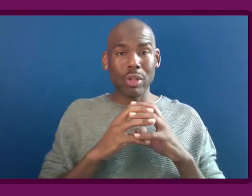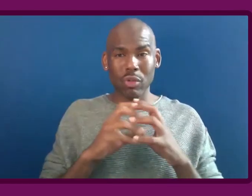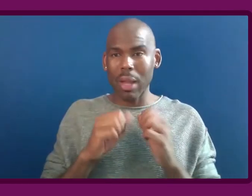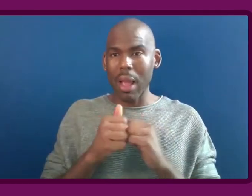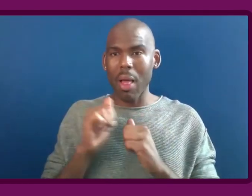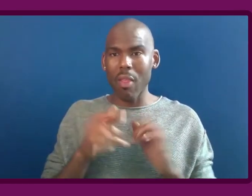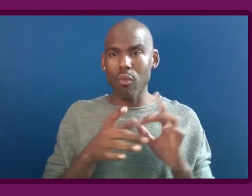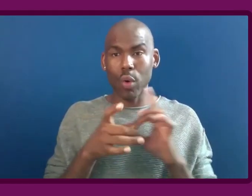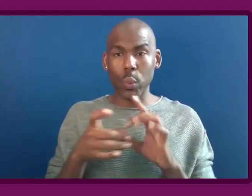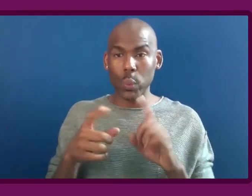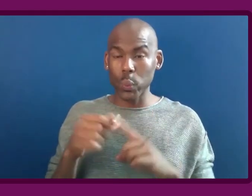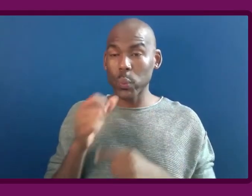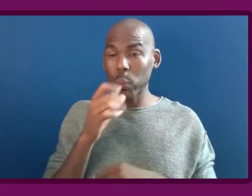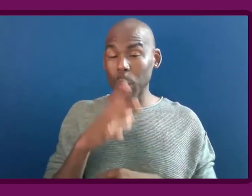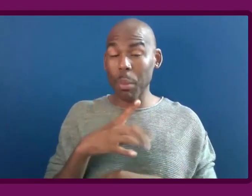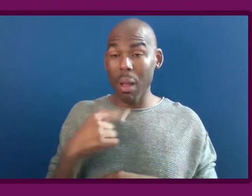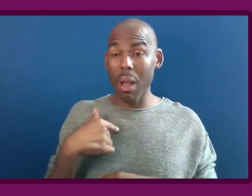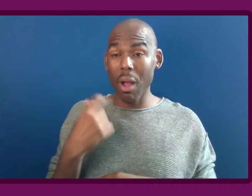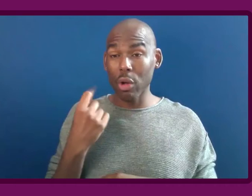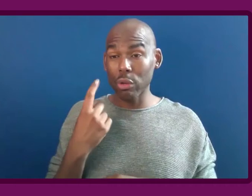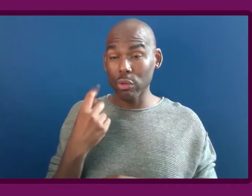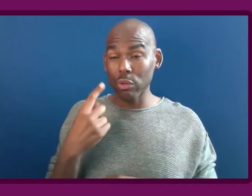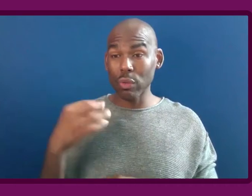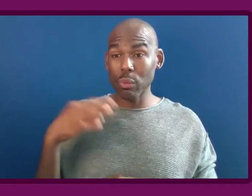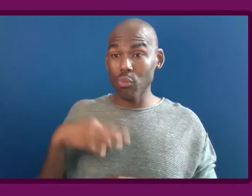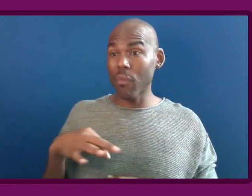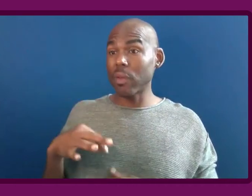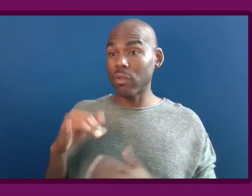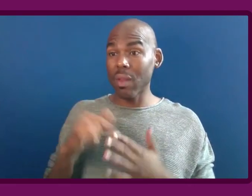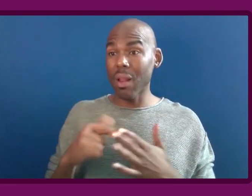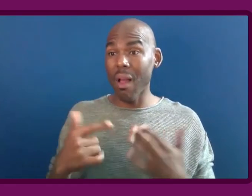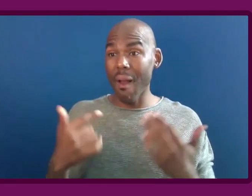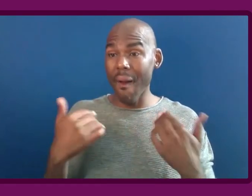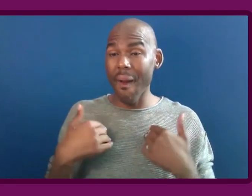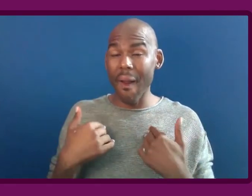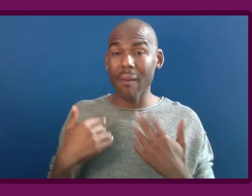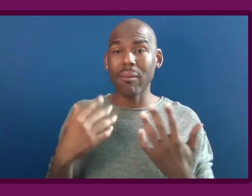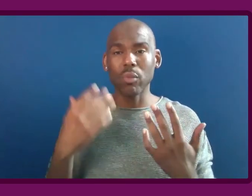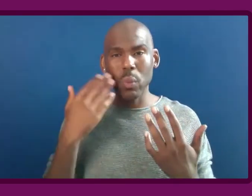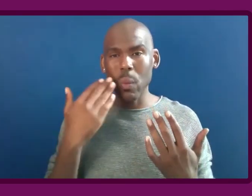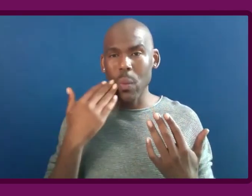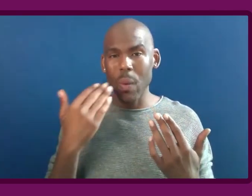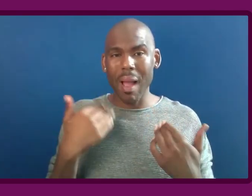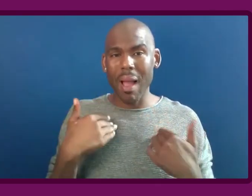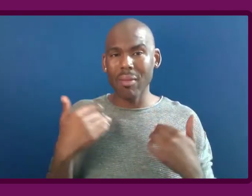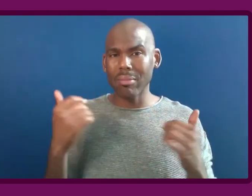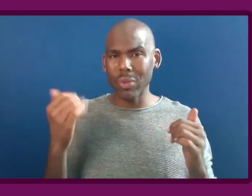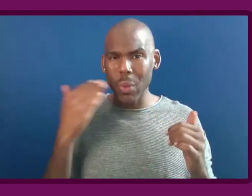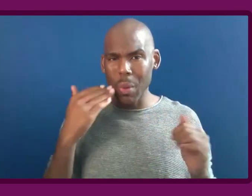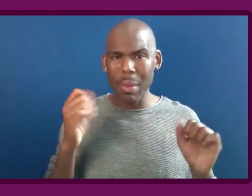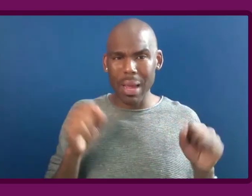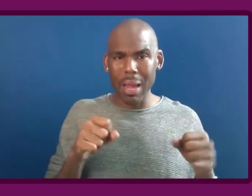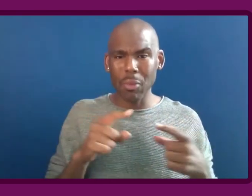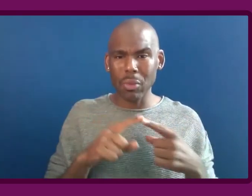privilege, speaking two or three languages, coming from this country. Obviously speaking English has